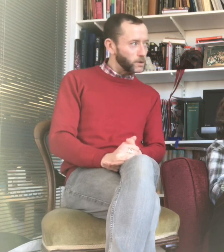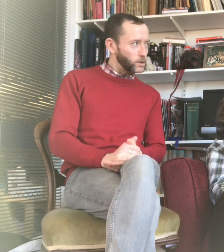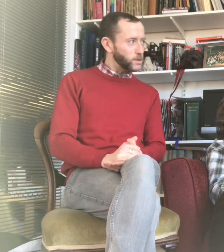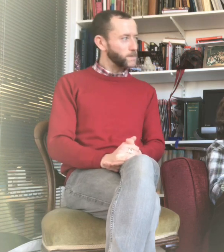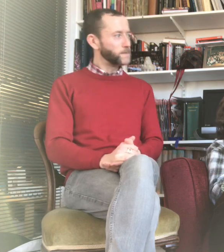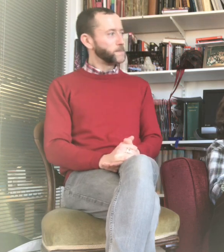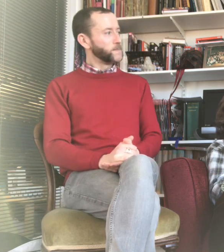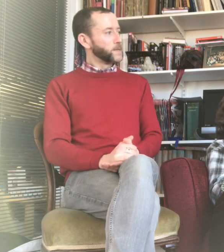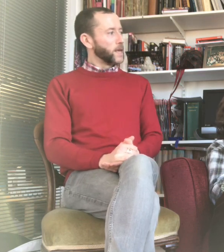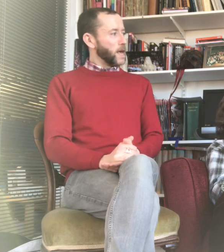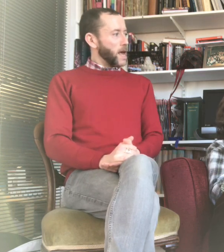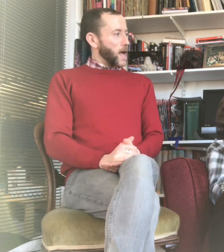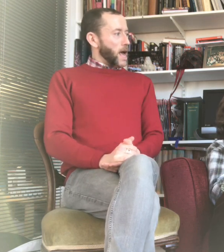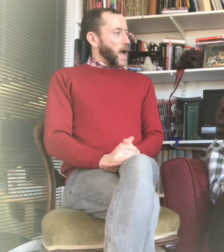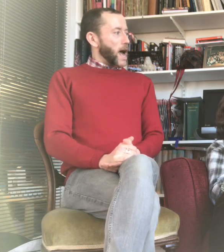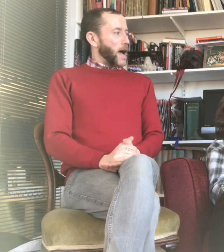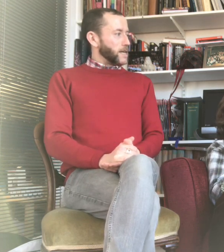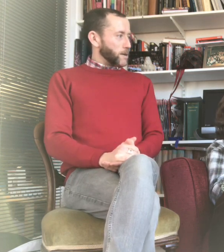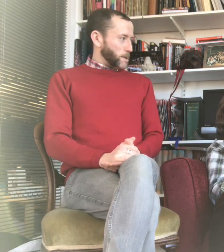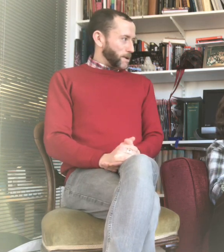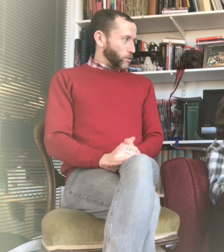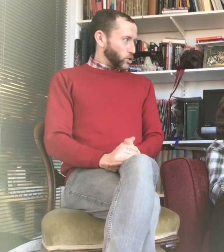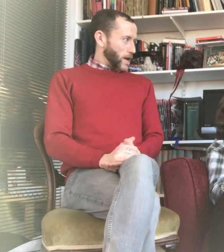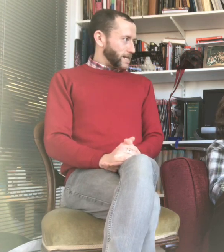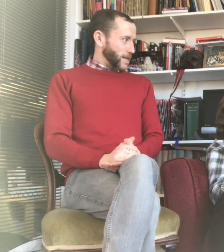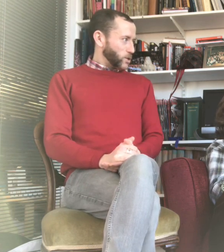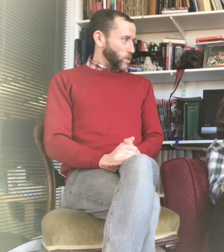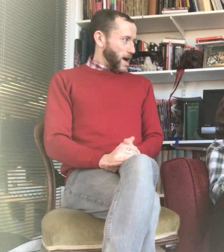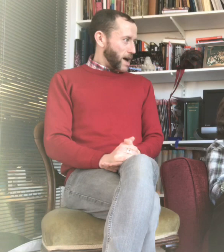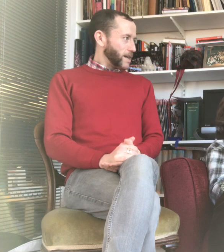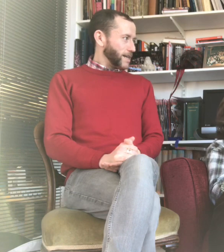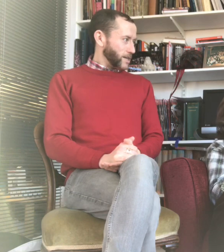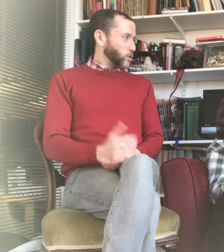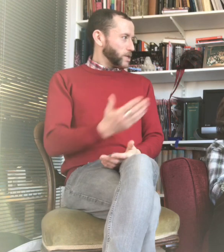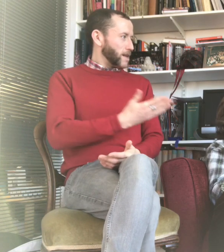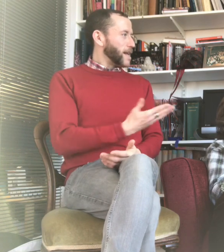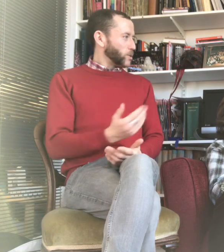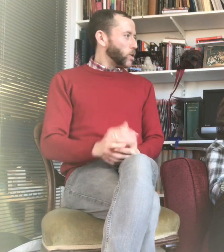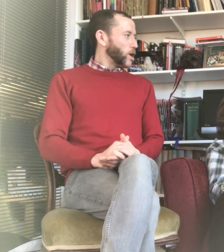difficult, can be a bit frustrating as well, insulting and that's why I